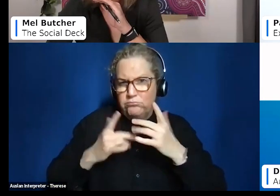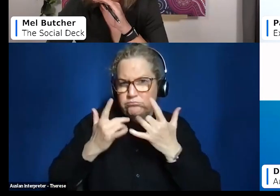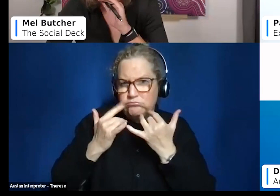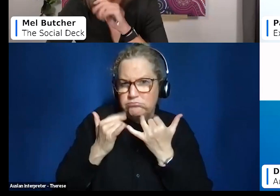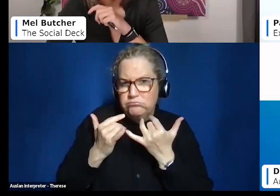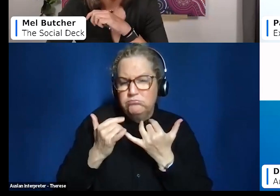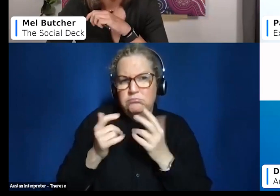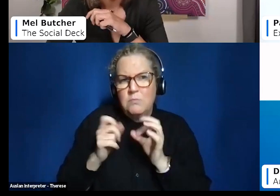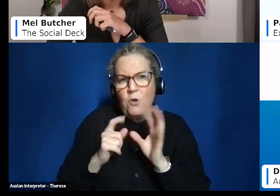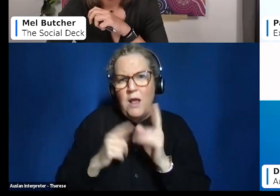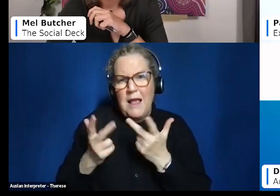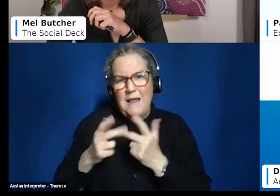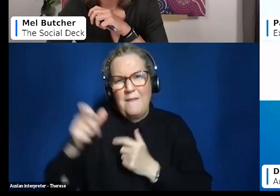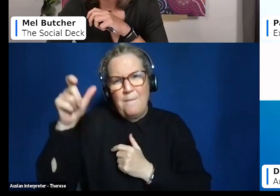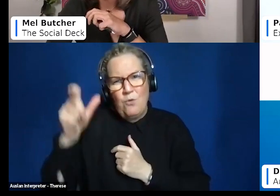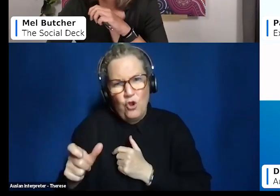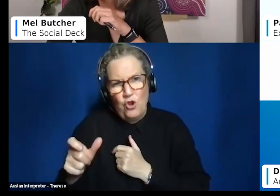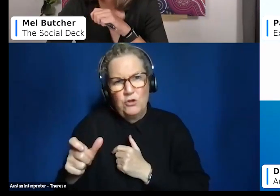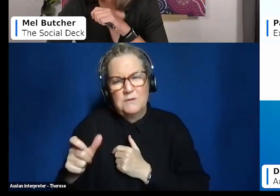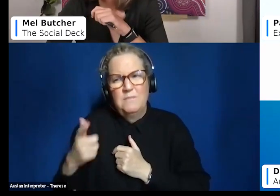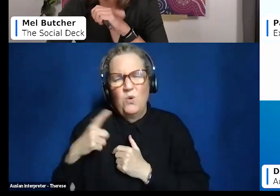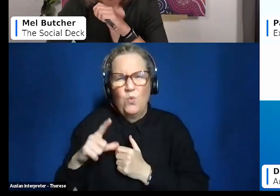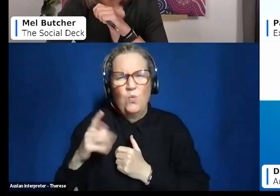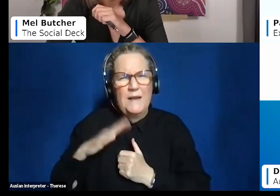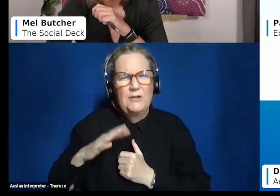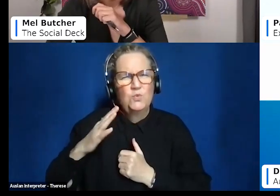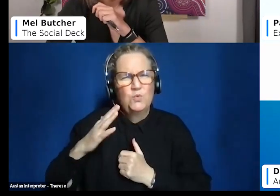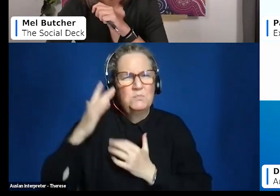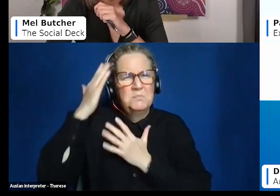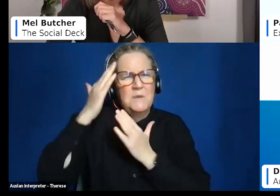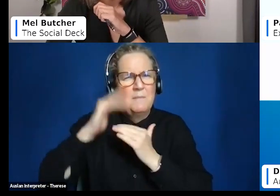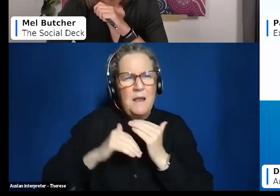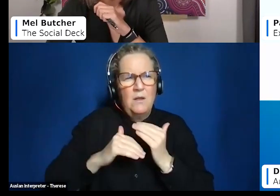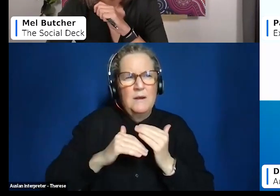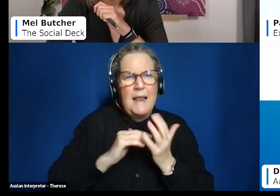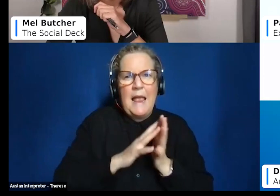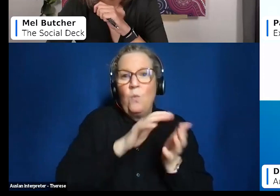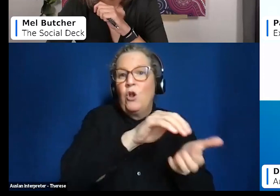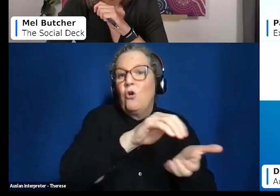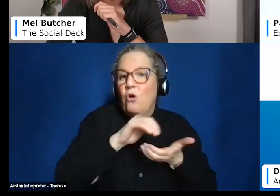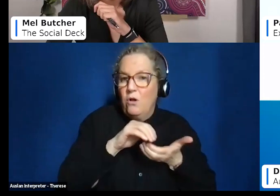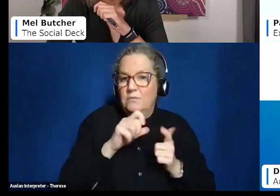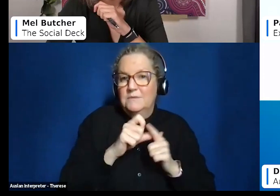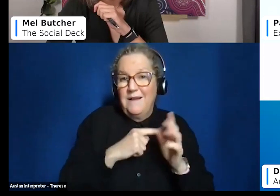just because of some of the considerations in terms of how it was acquired, etc. But what I